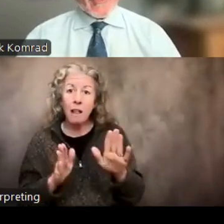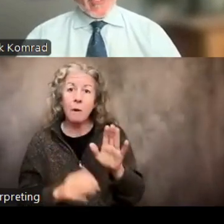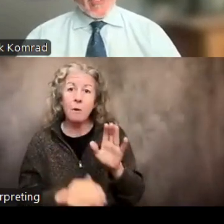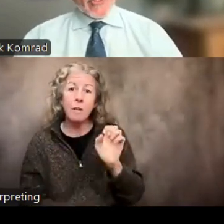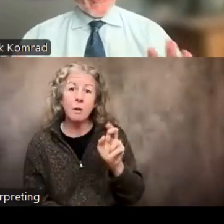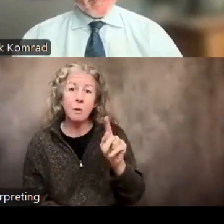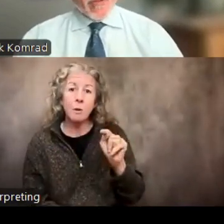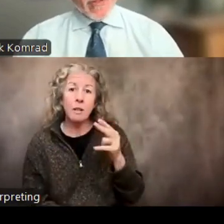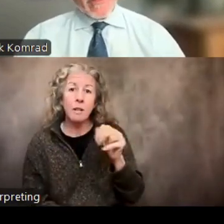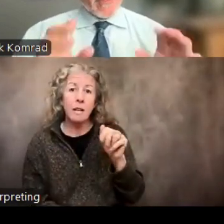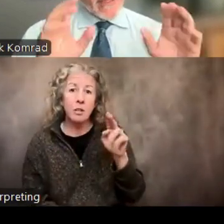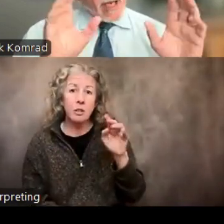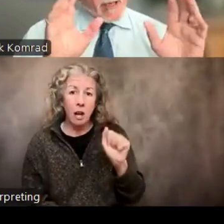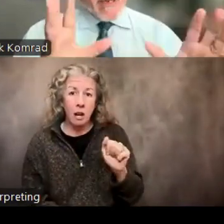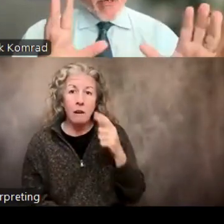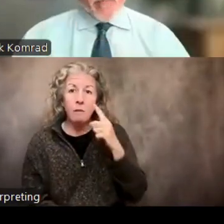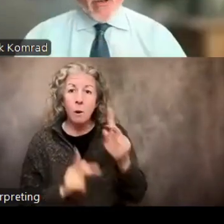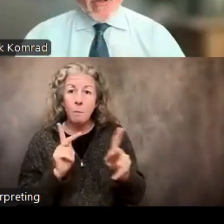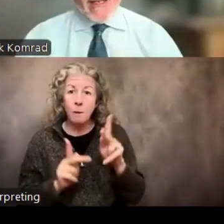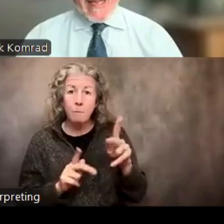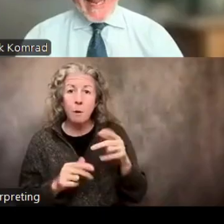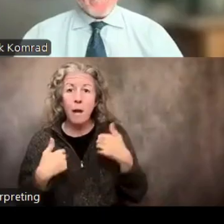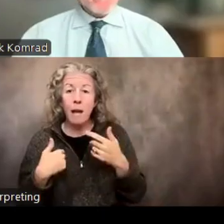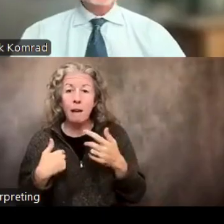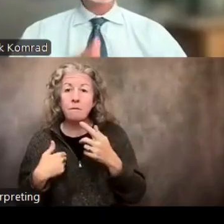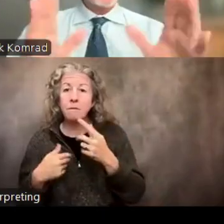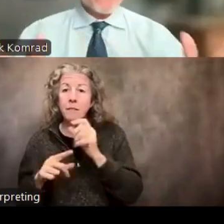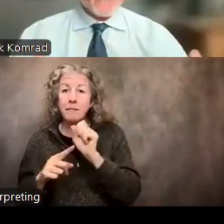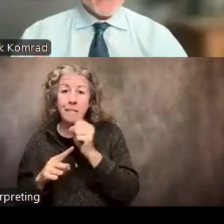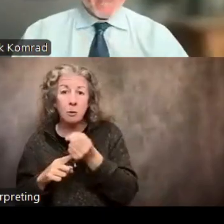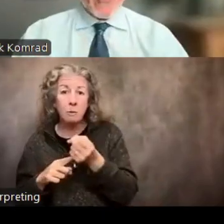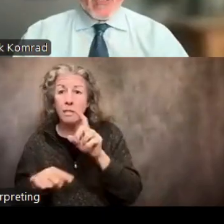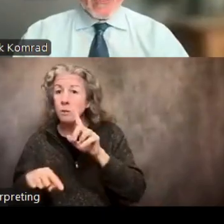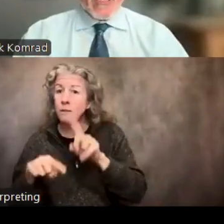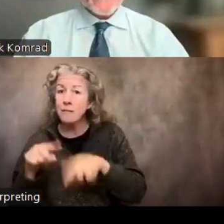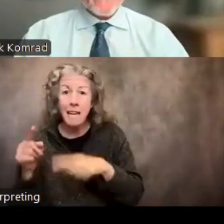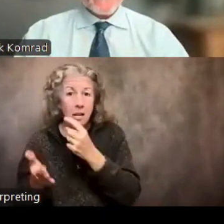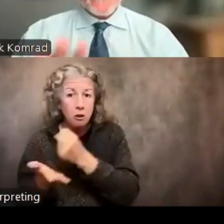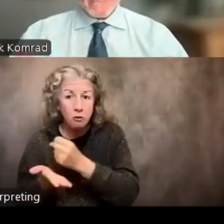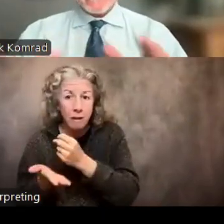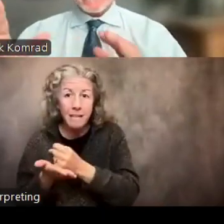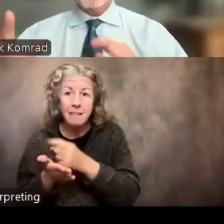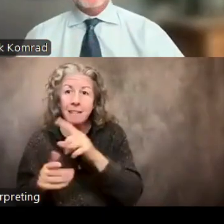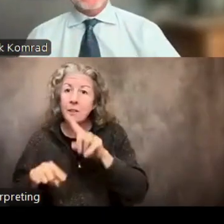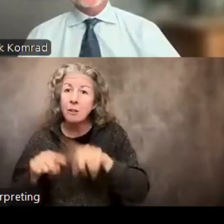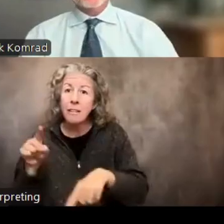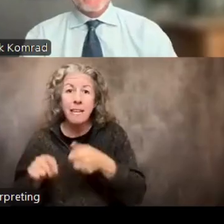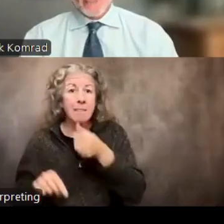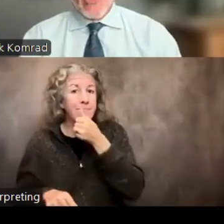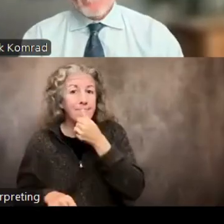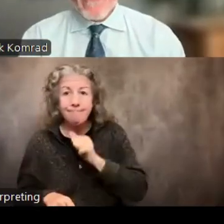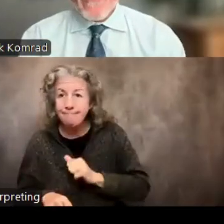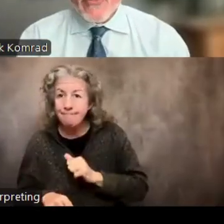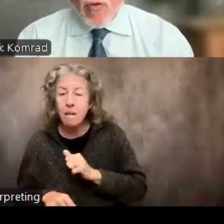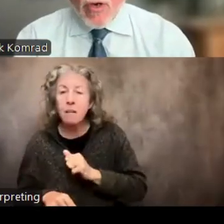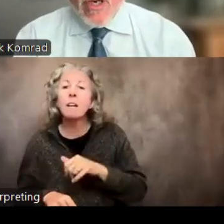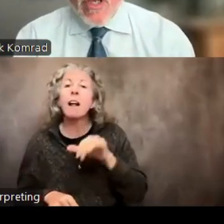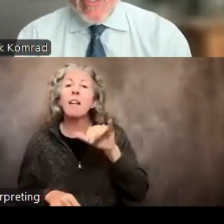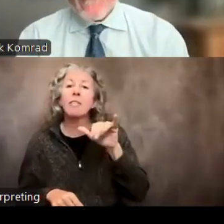are untreatable, unbearable and they're suffering no matter what kind of suffering, that combination opened the door for